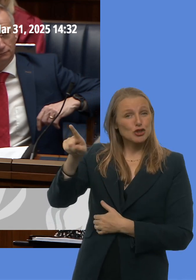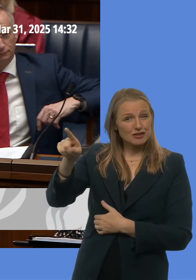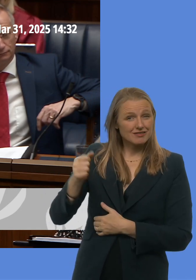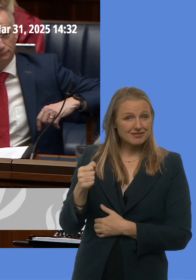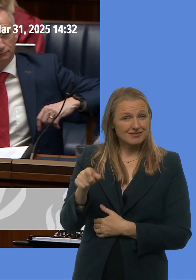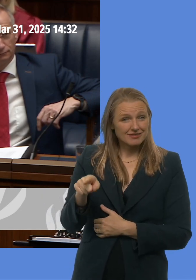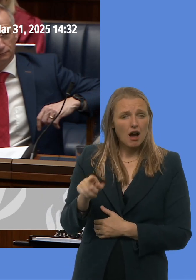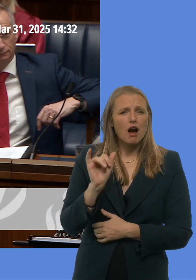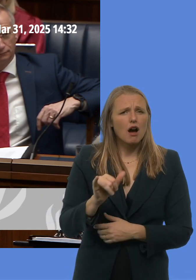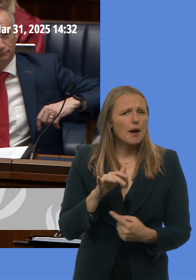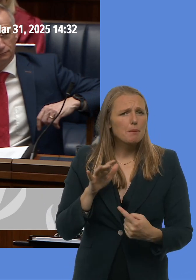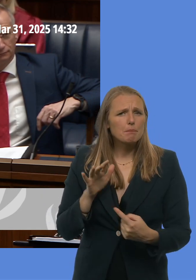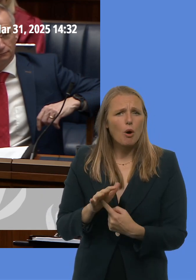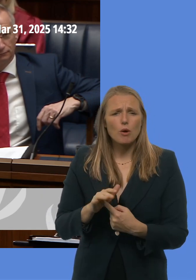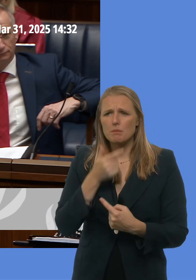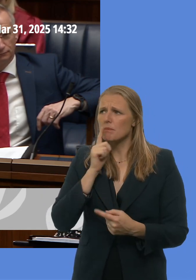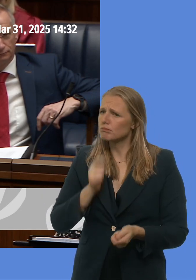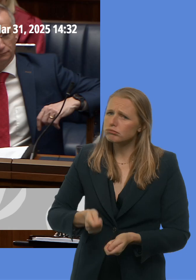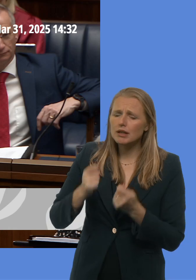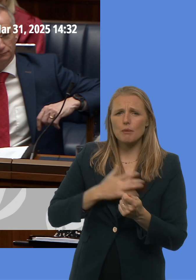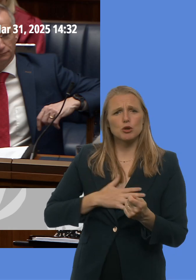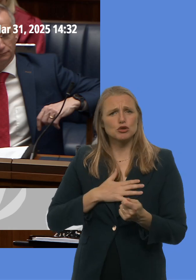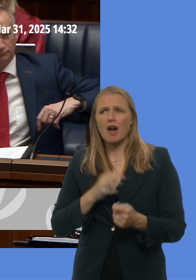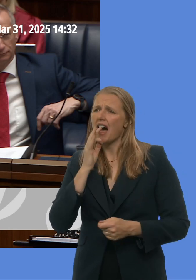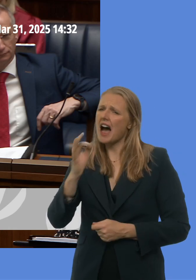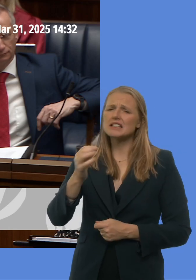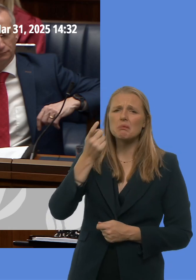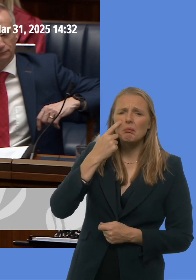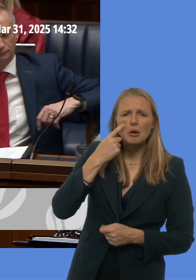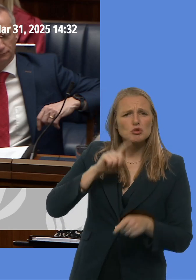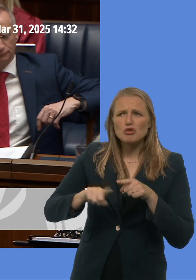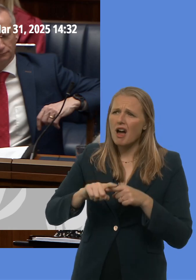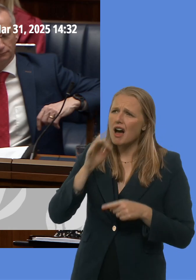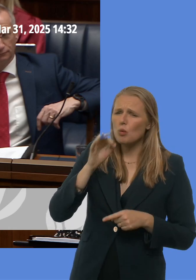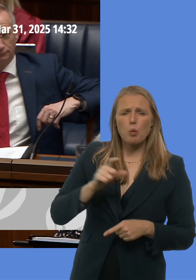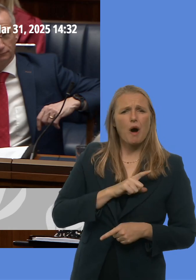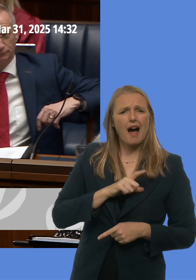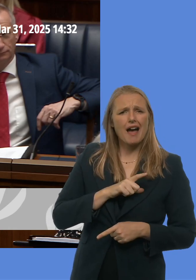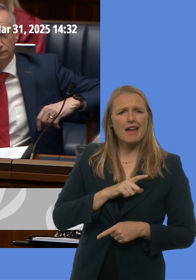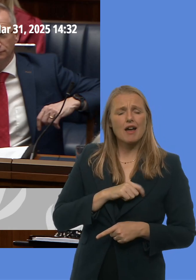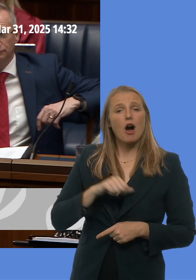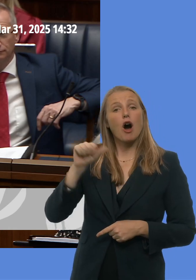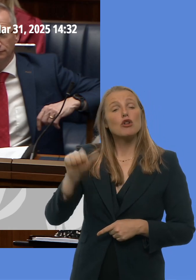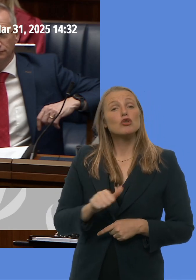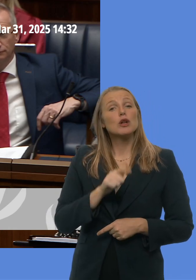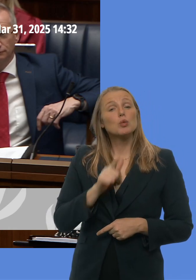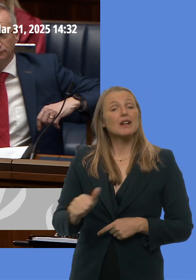People have the ability to raise concerns and ask why, at £120,000, at a time